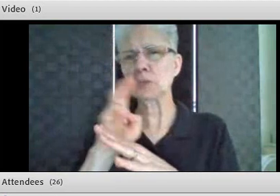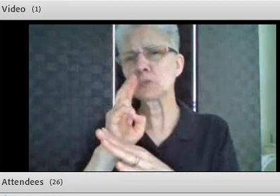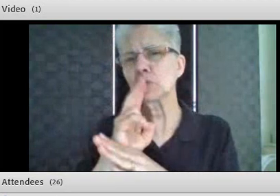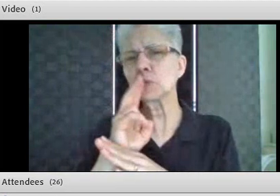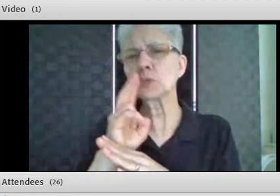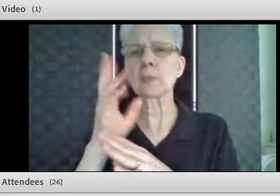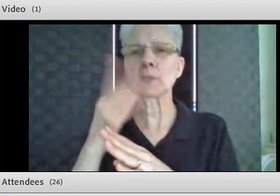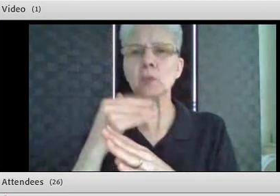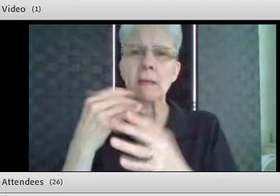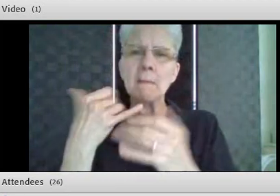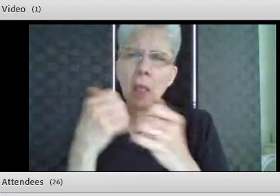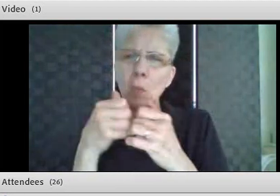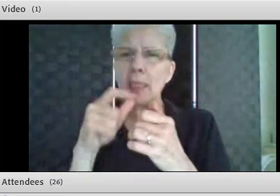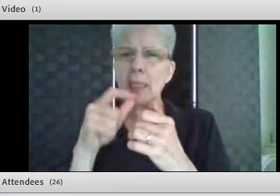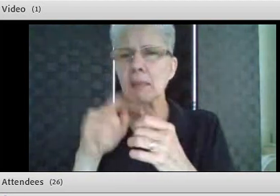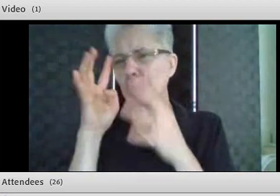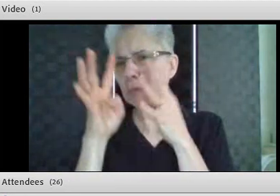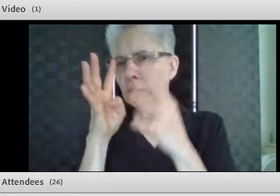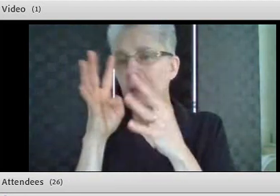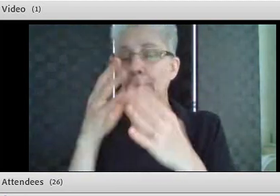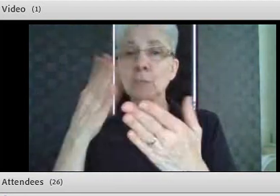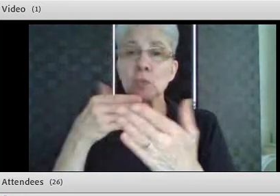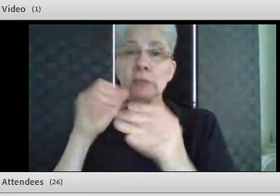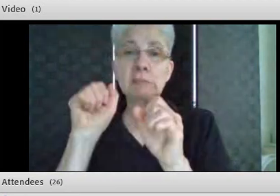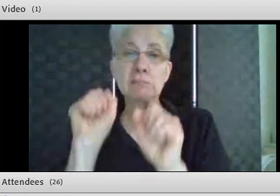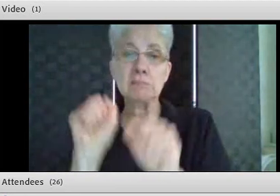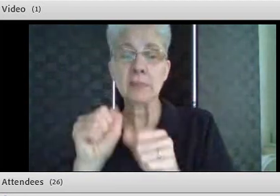with 12 different kind of apps